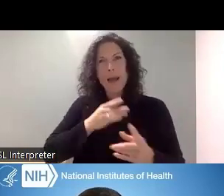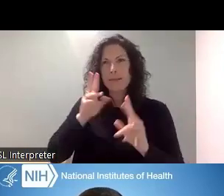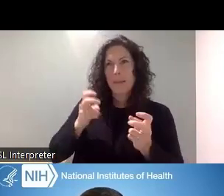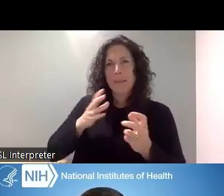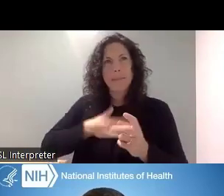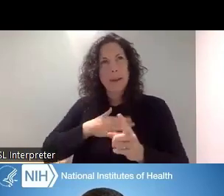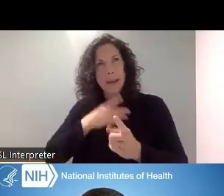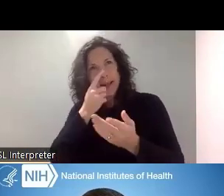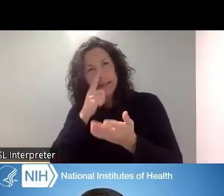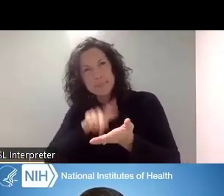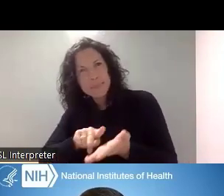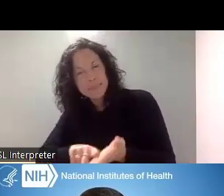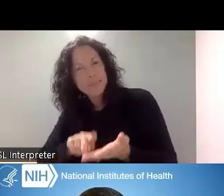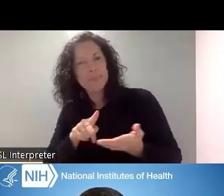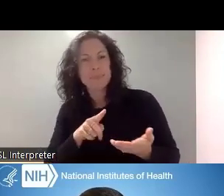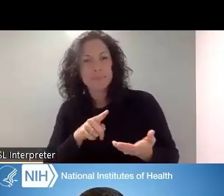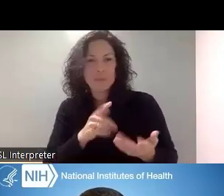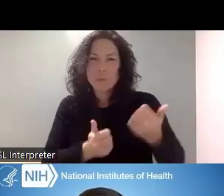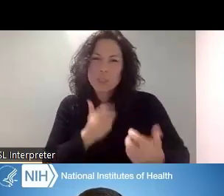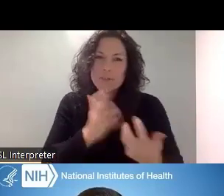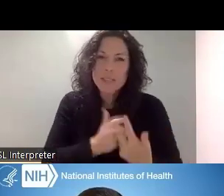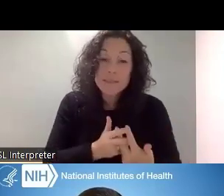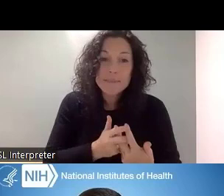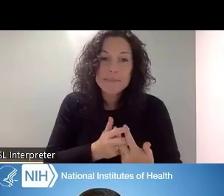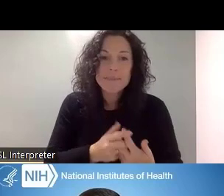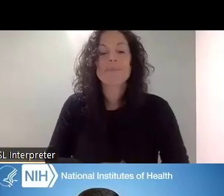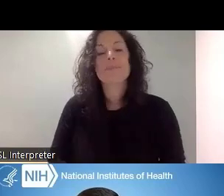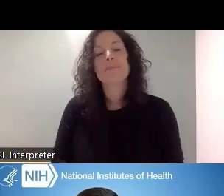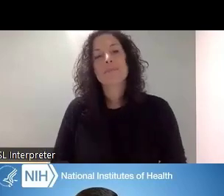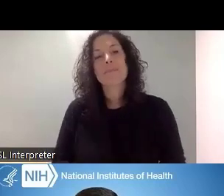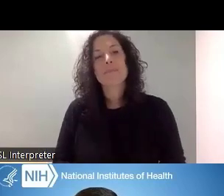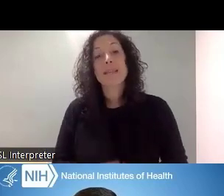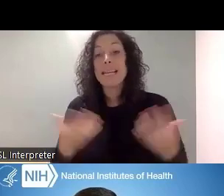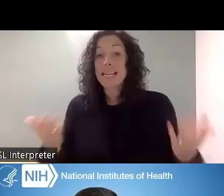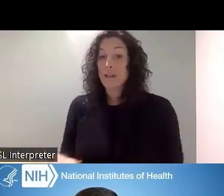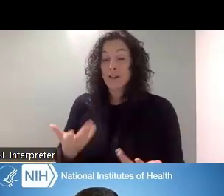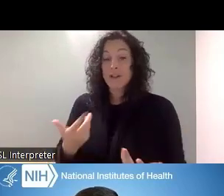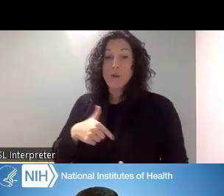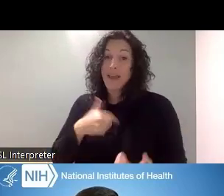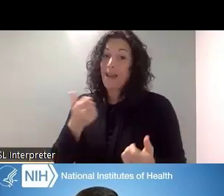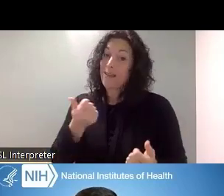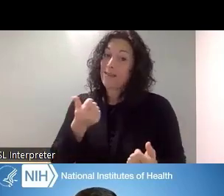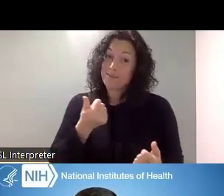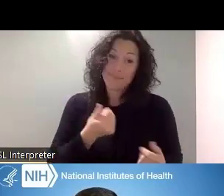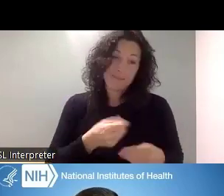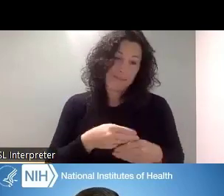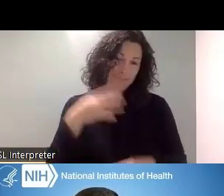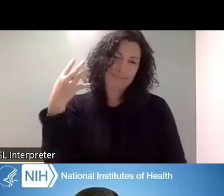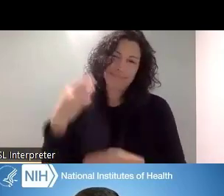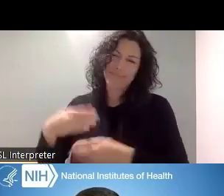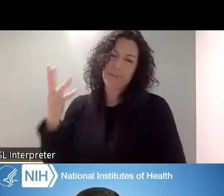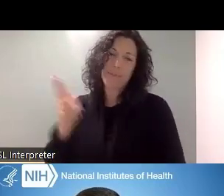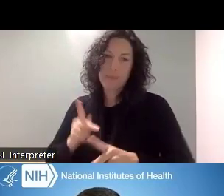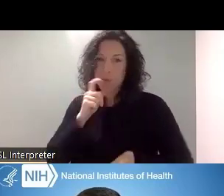Fortunately, on this side, there are a number of people who are happy to help you navigate the process. You've heard from several of them already today.